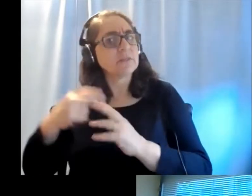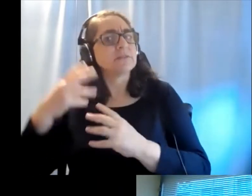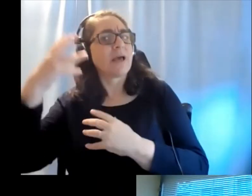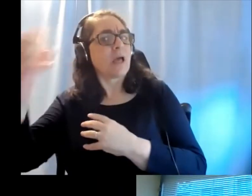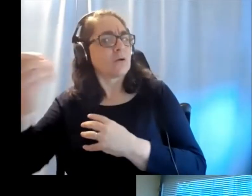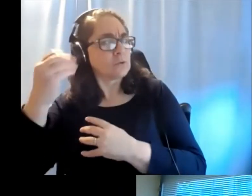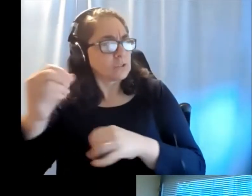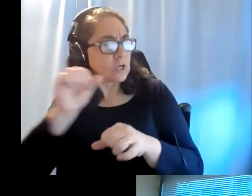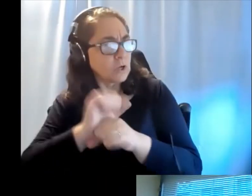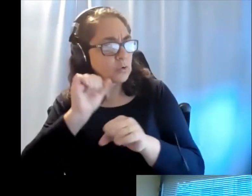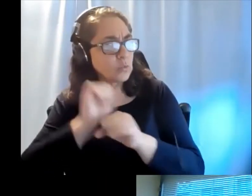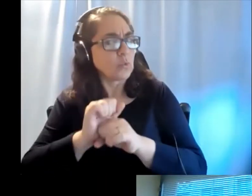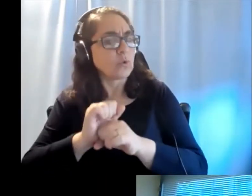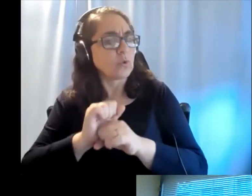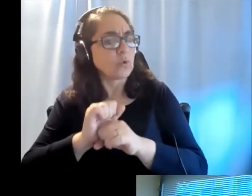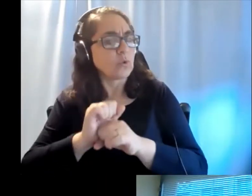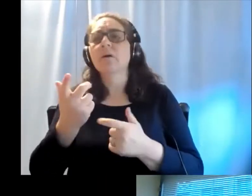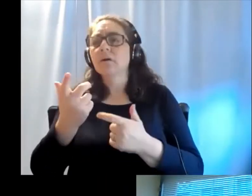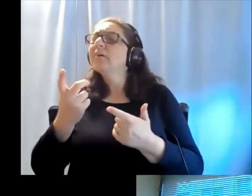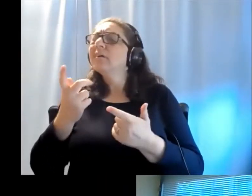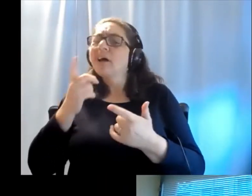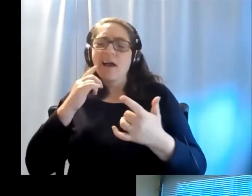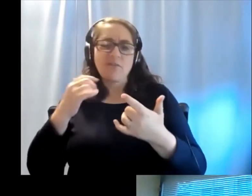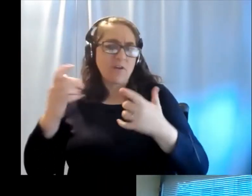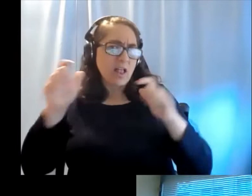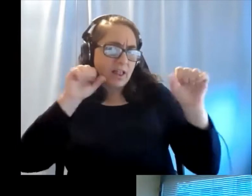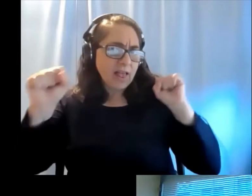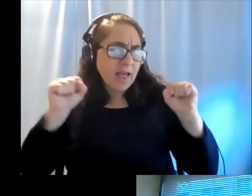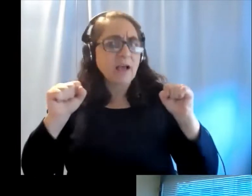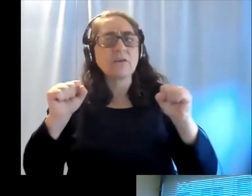their homes and communities.